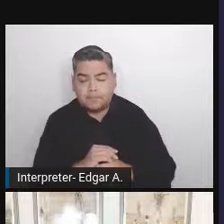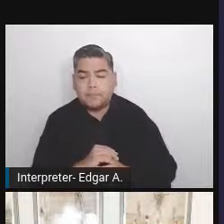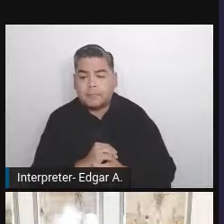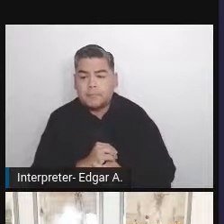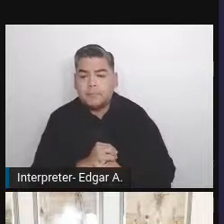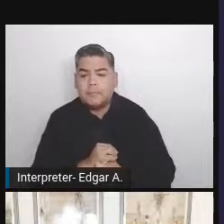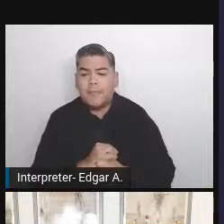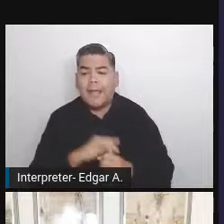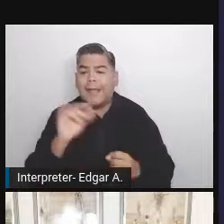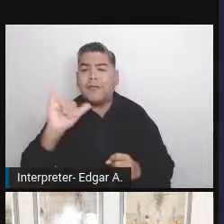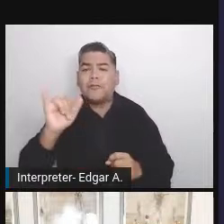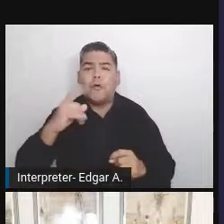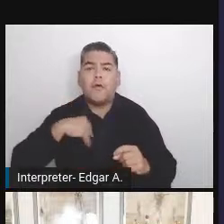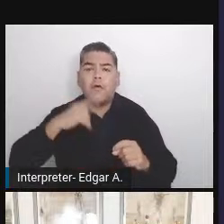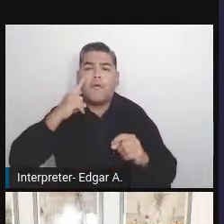So this brings a bit of a different perspective